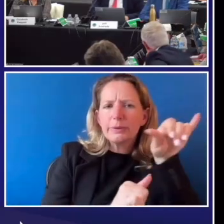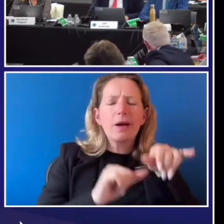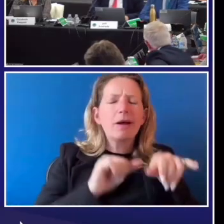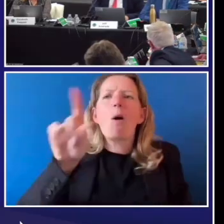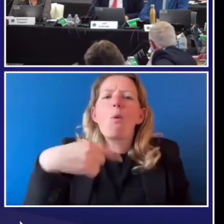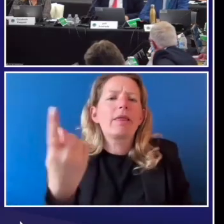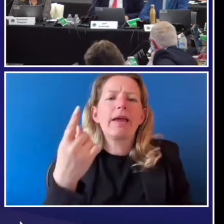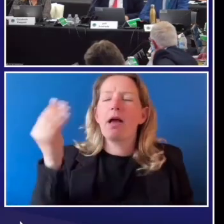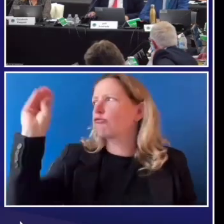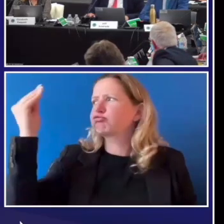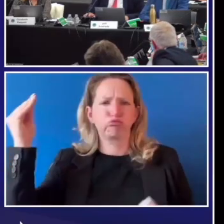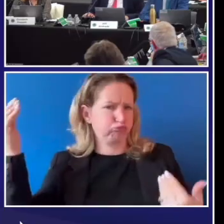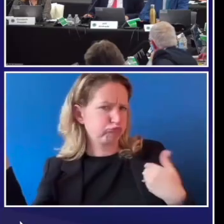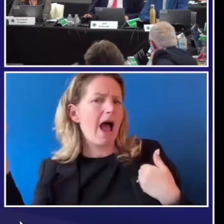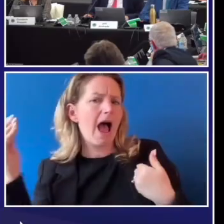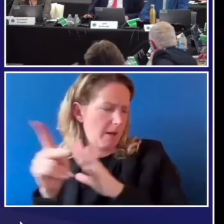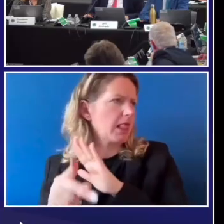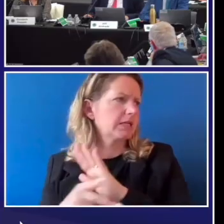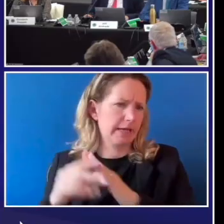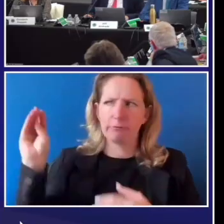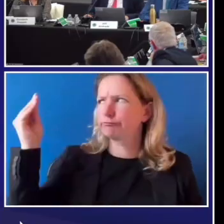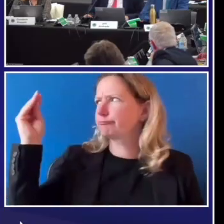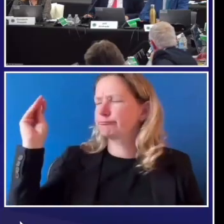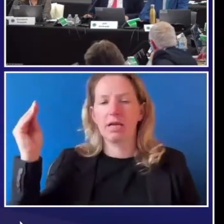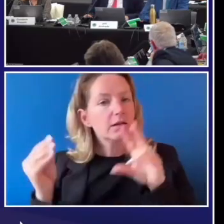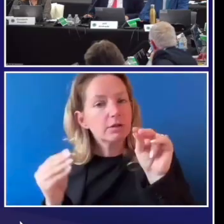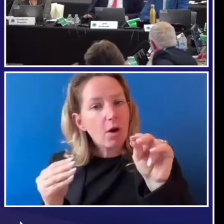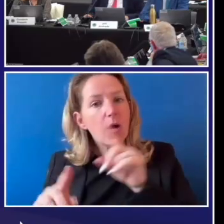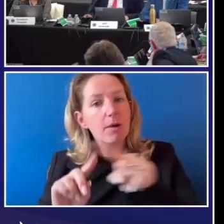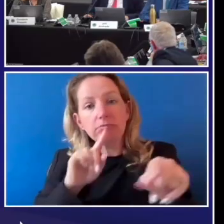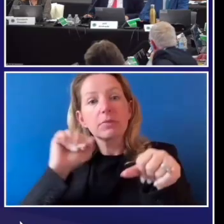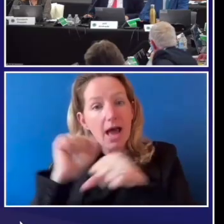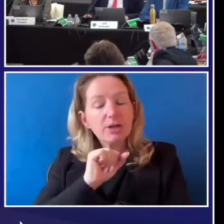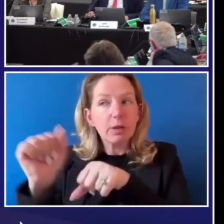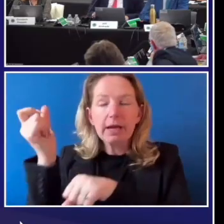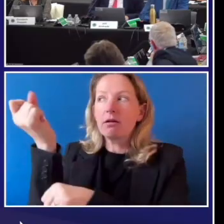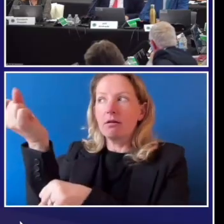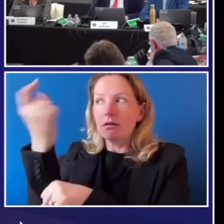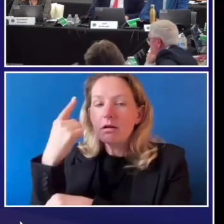It's that staff actually know what the conflict of interest rules are, that there is a reporting mechanism for when people